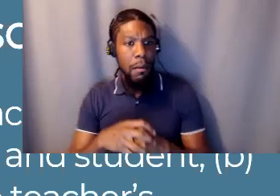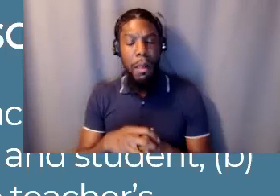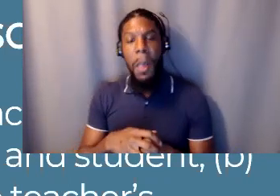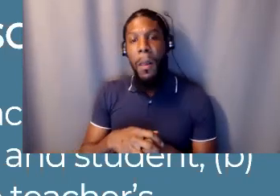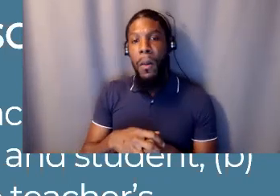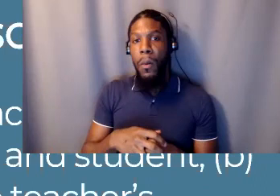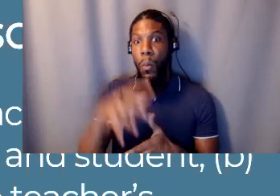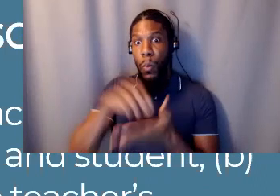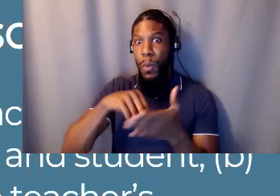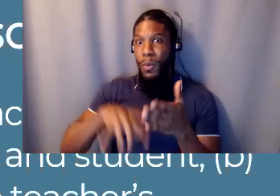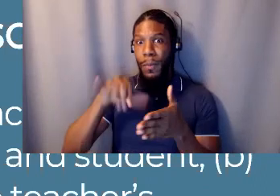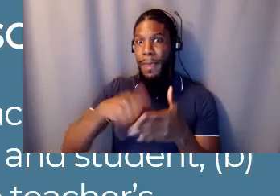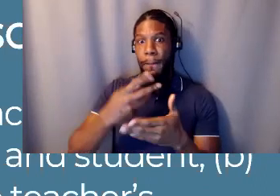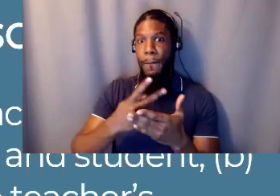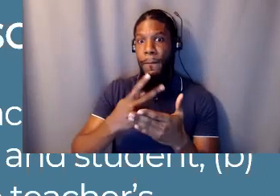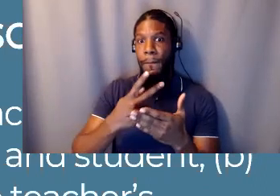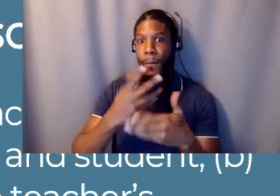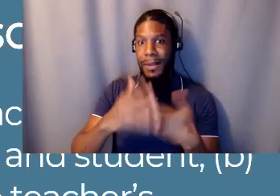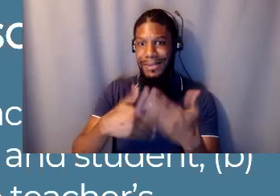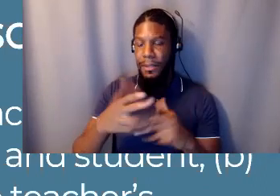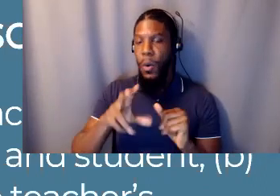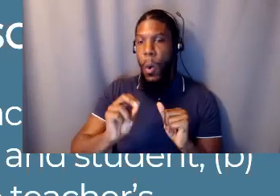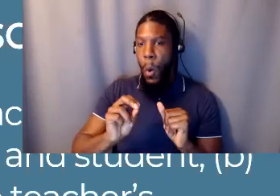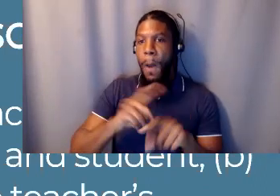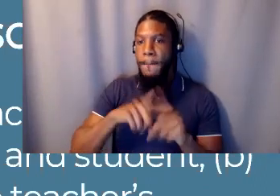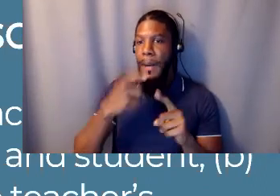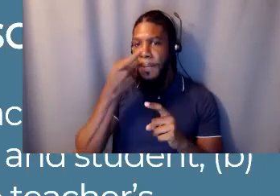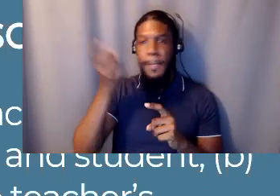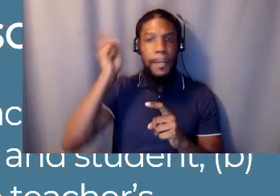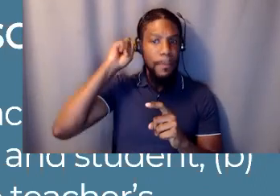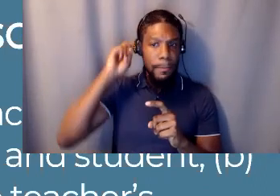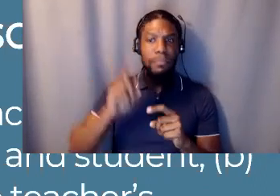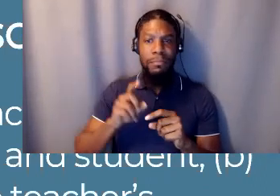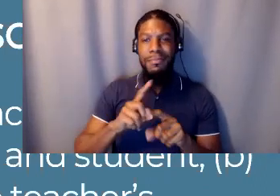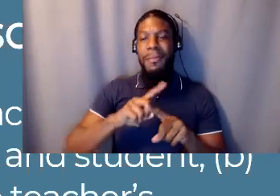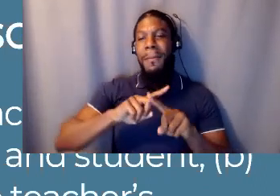as we address myths or misunderstandings about different forms of online tutoring.